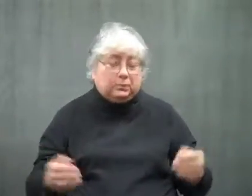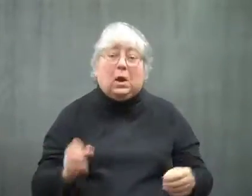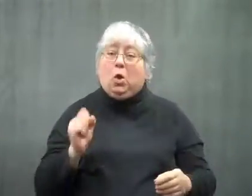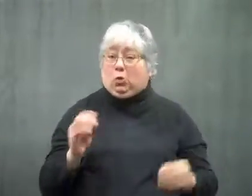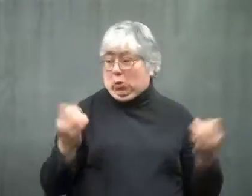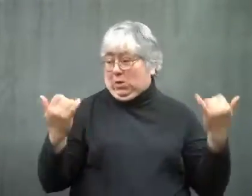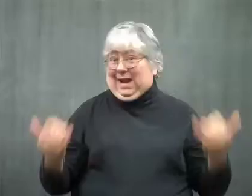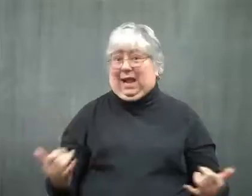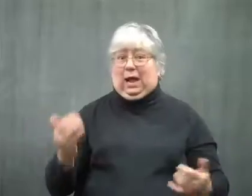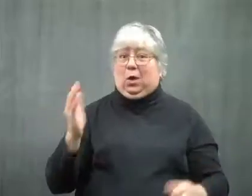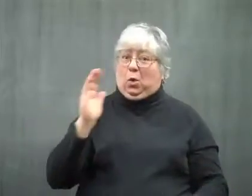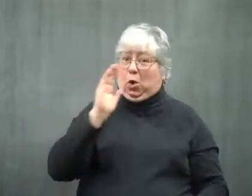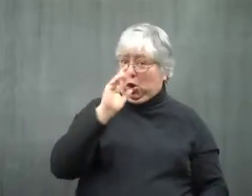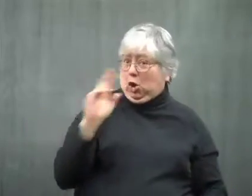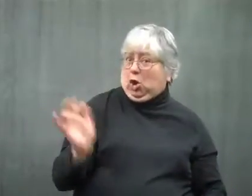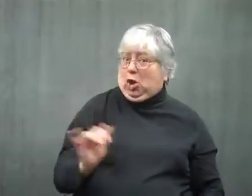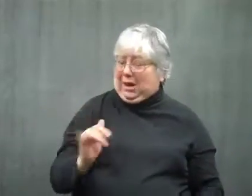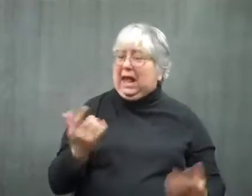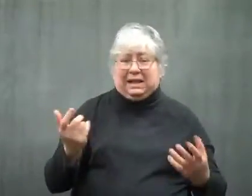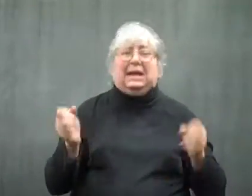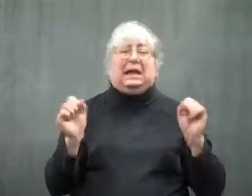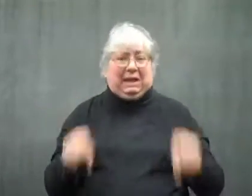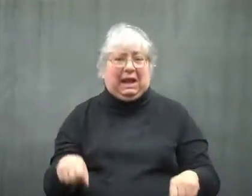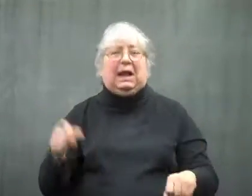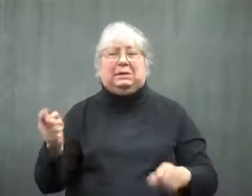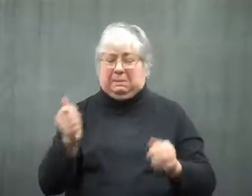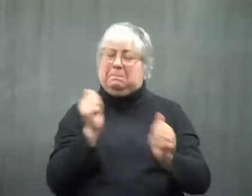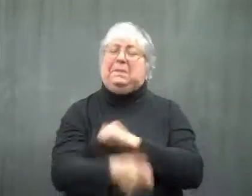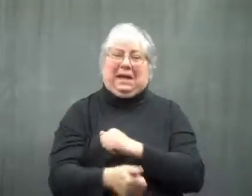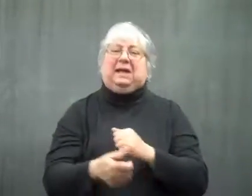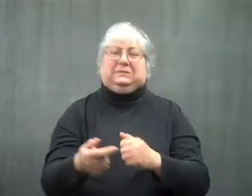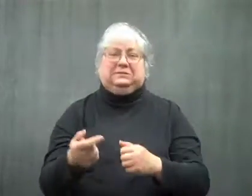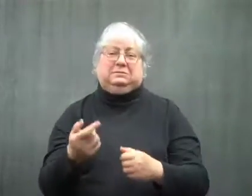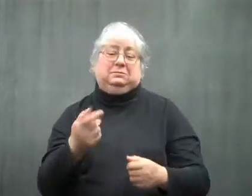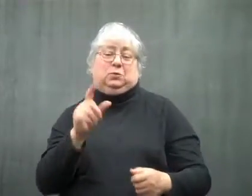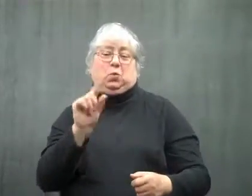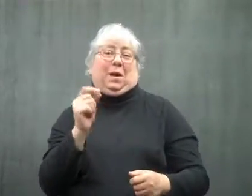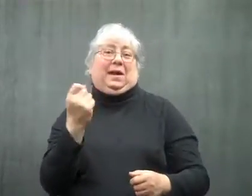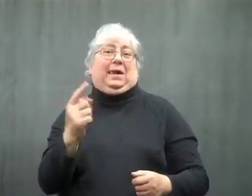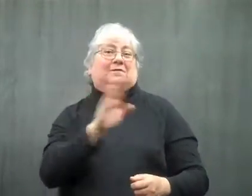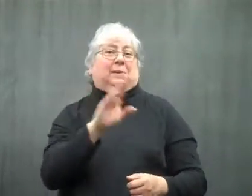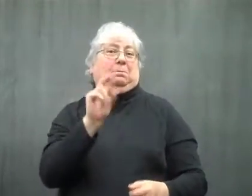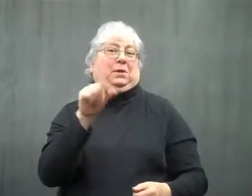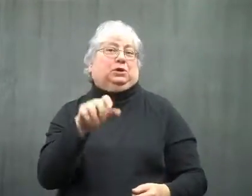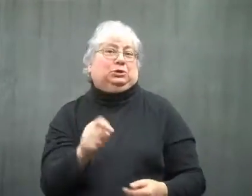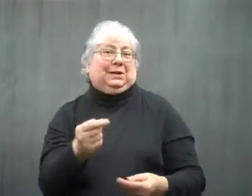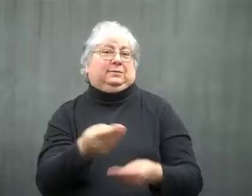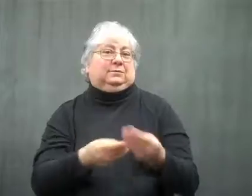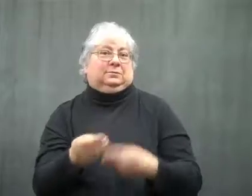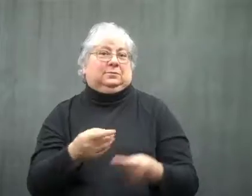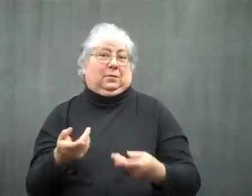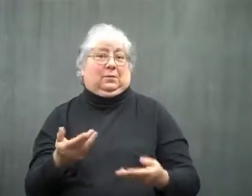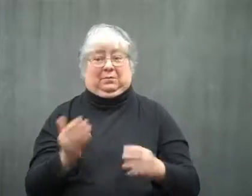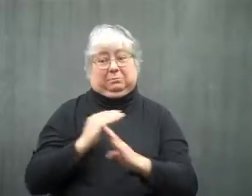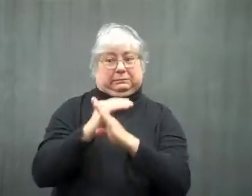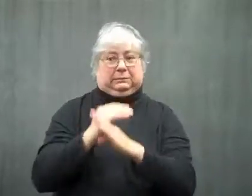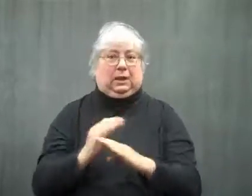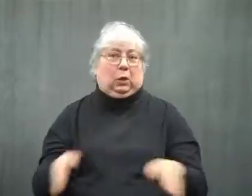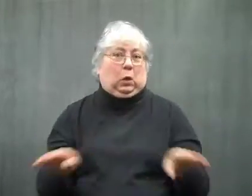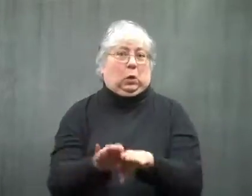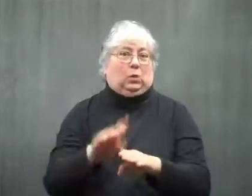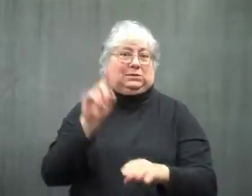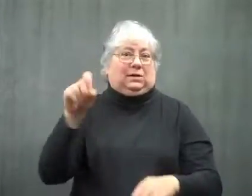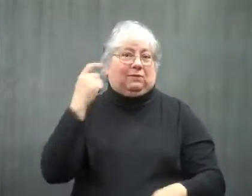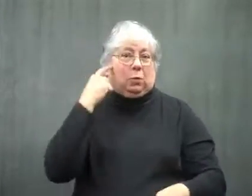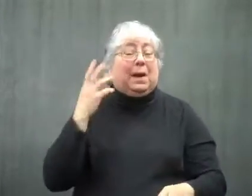For now, it looks as if the 2011 budget will pass and the government will not shut down.